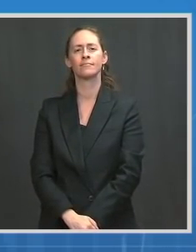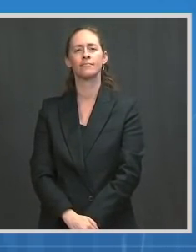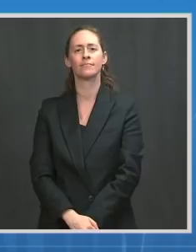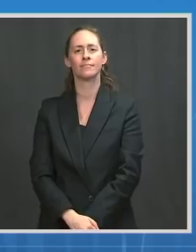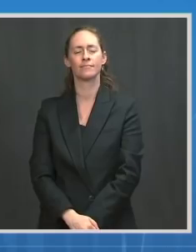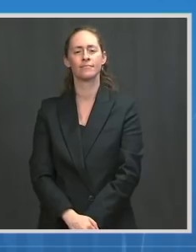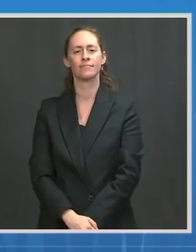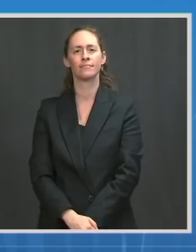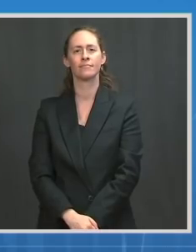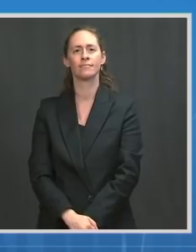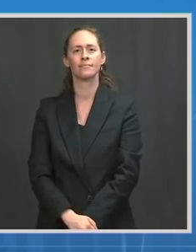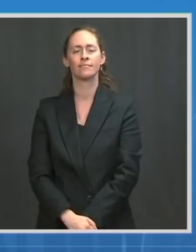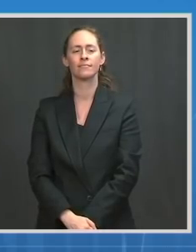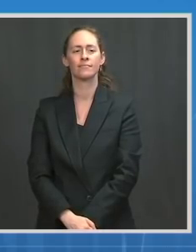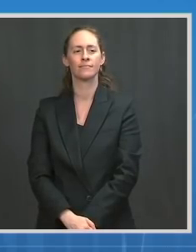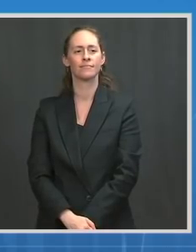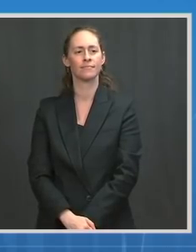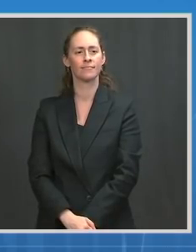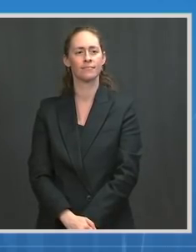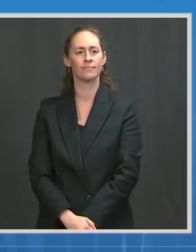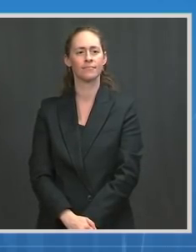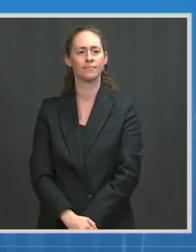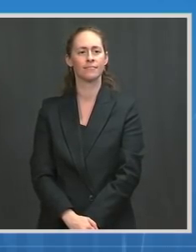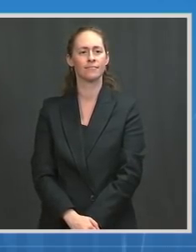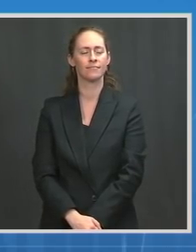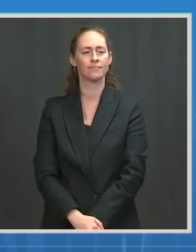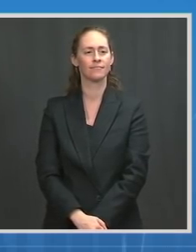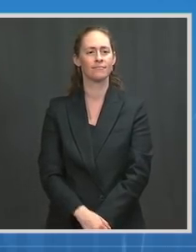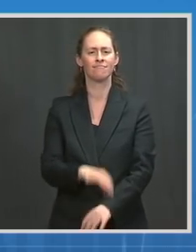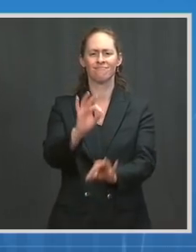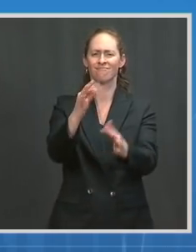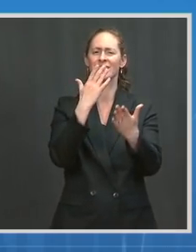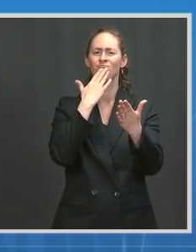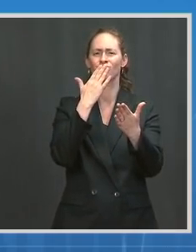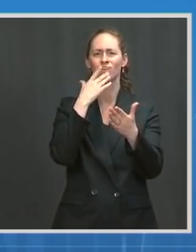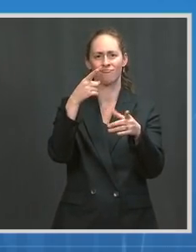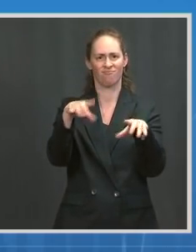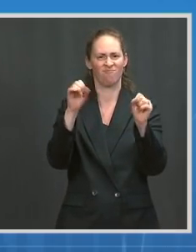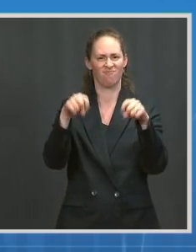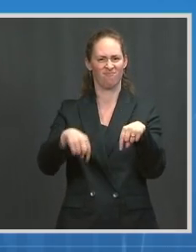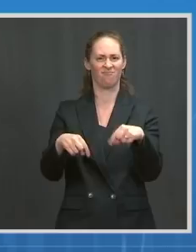The Press: Hello. Yeah, so thank you for doing this. My question is for Dr. Fauci.